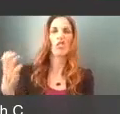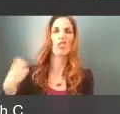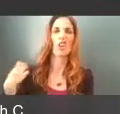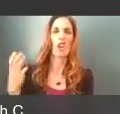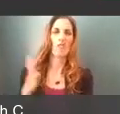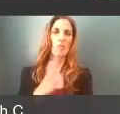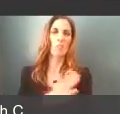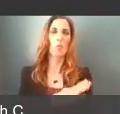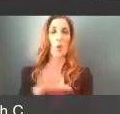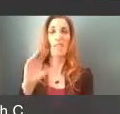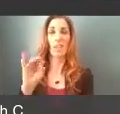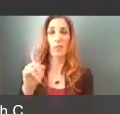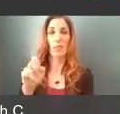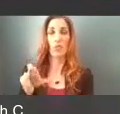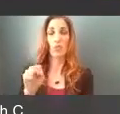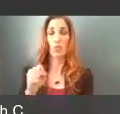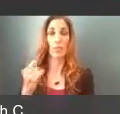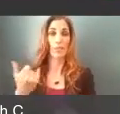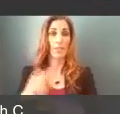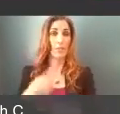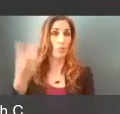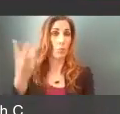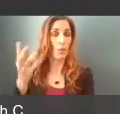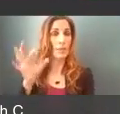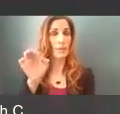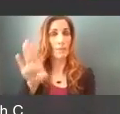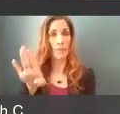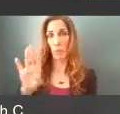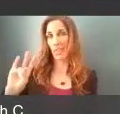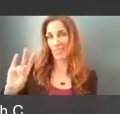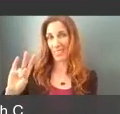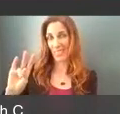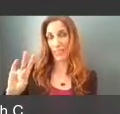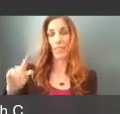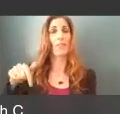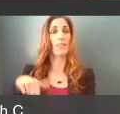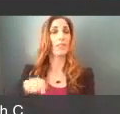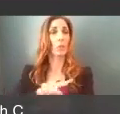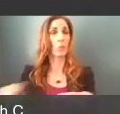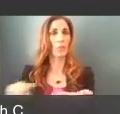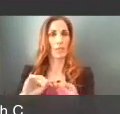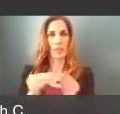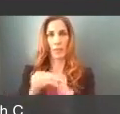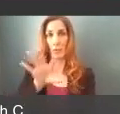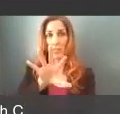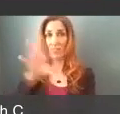Today is Wednesday, February the 17th. This is week 50 here in Montgomery County of the COVID-19